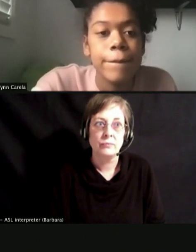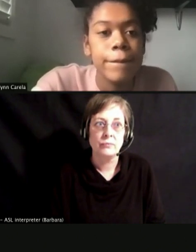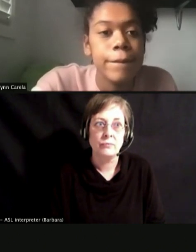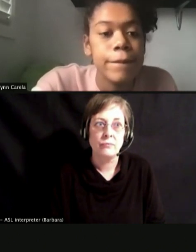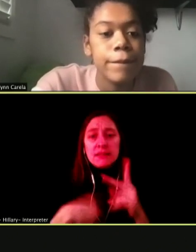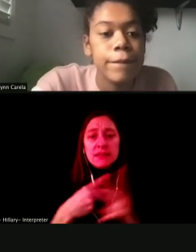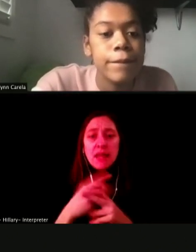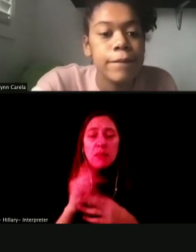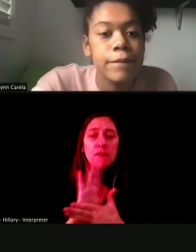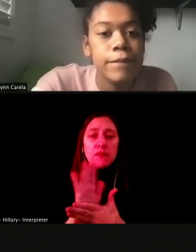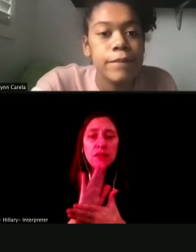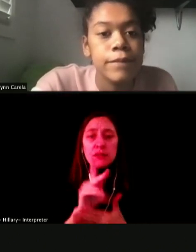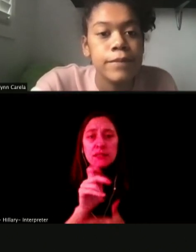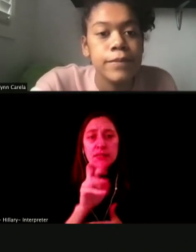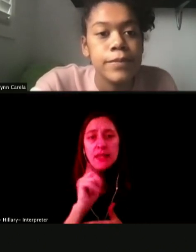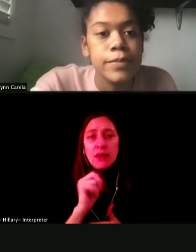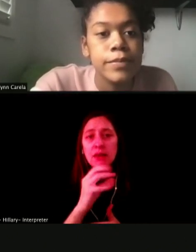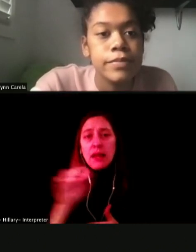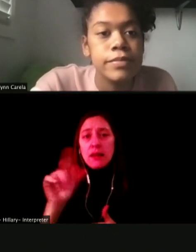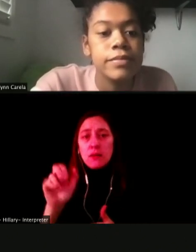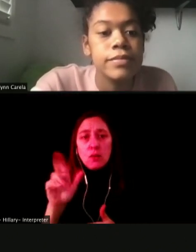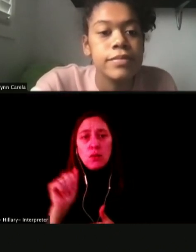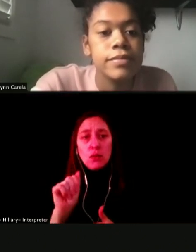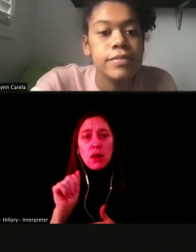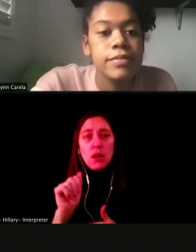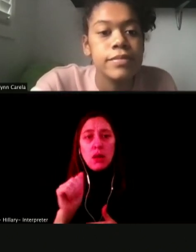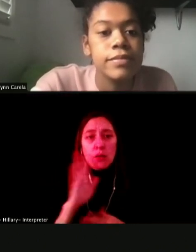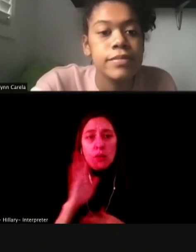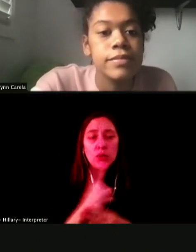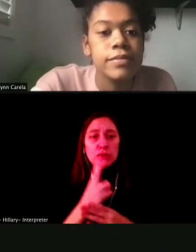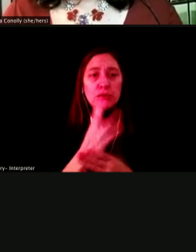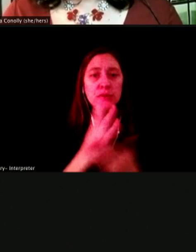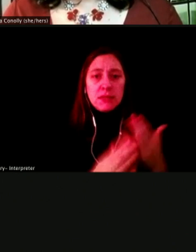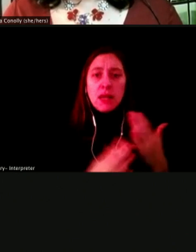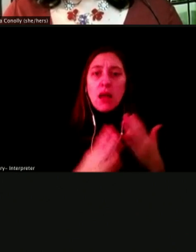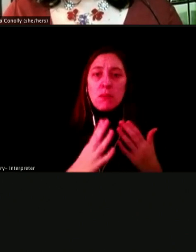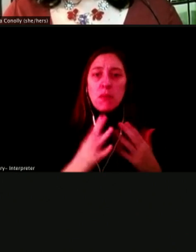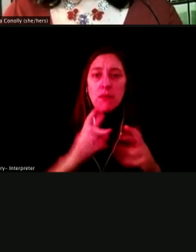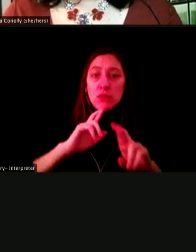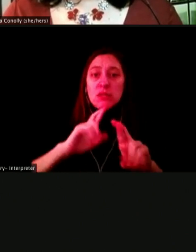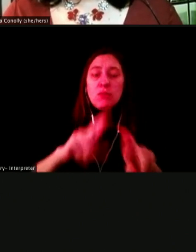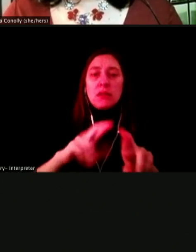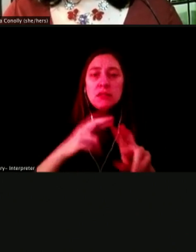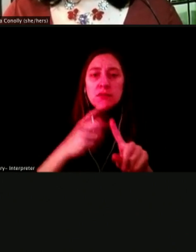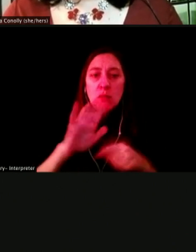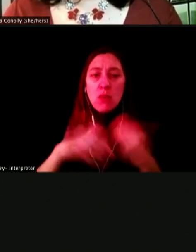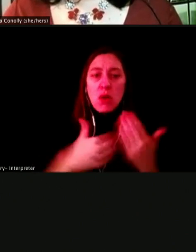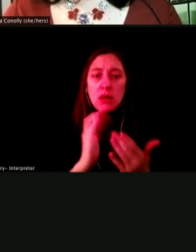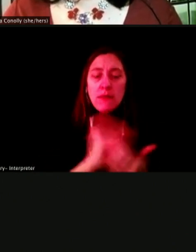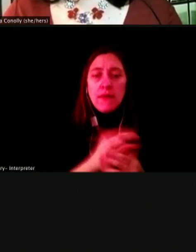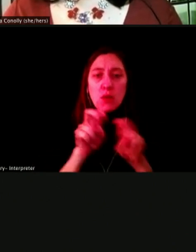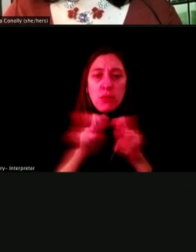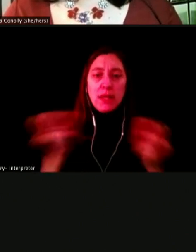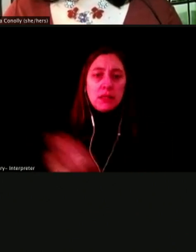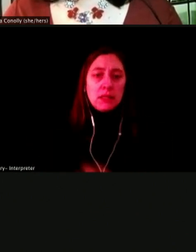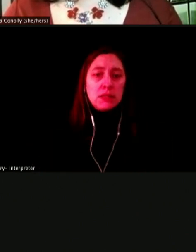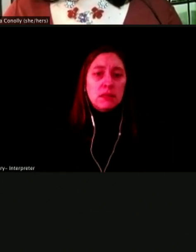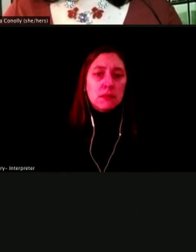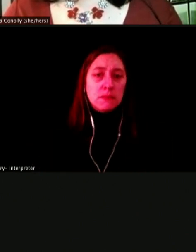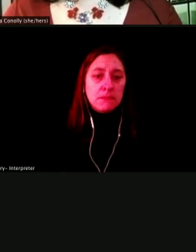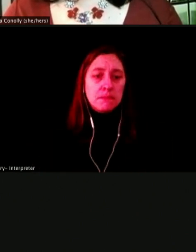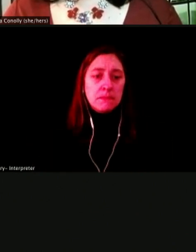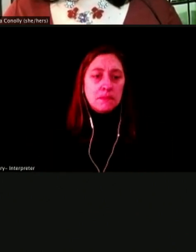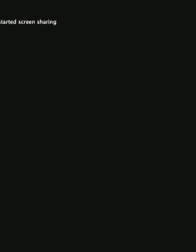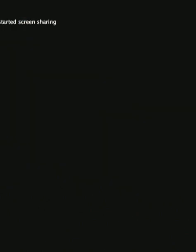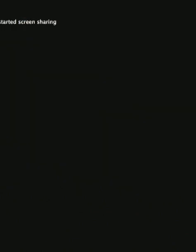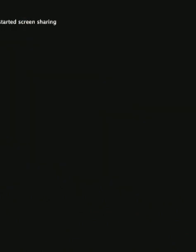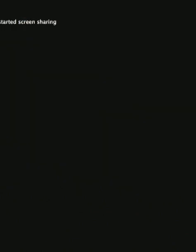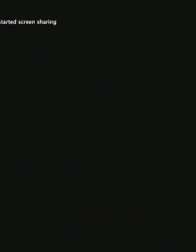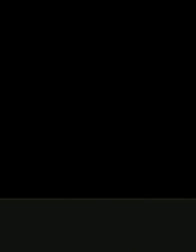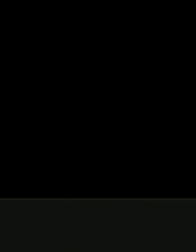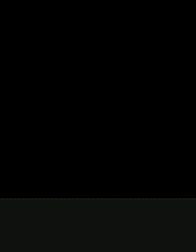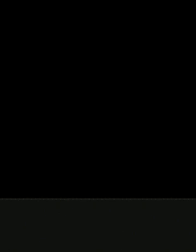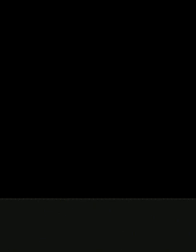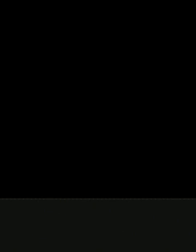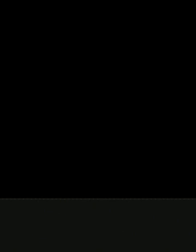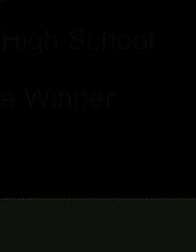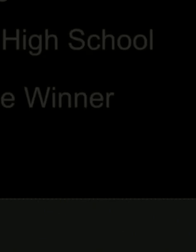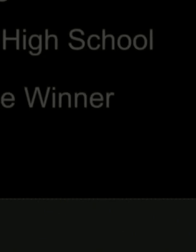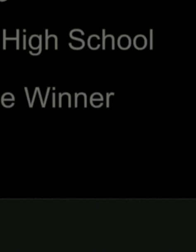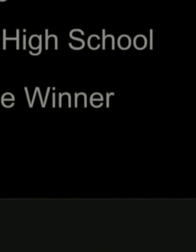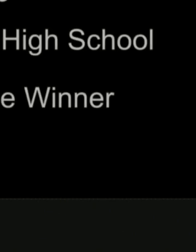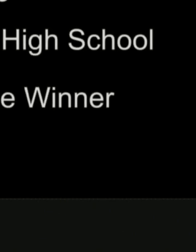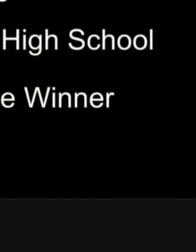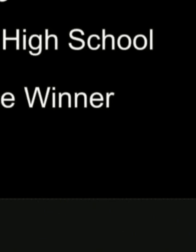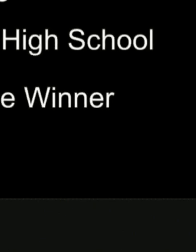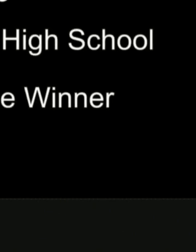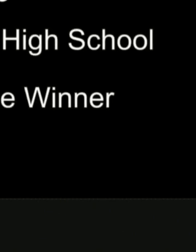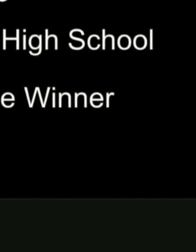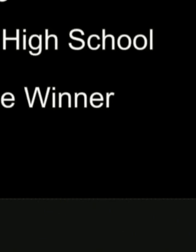AND LAURA WILL VIEW SOME OF THE QUESTIONS AND GET RESPONSES FROM ALL OUR PANELISTS.